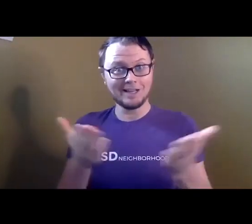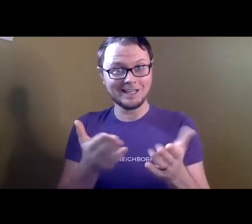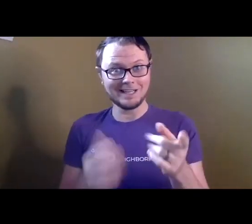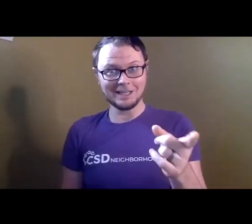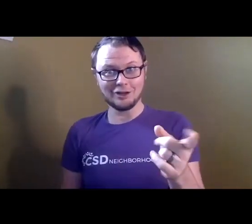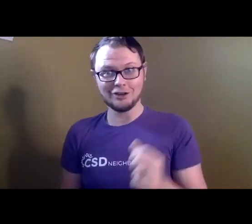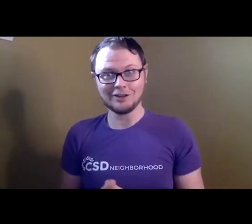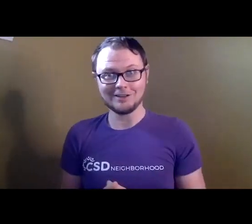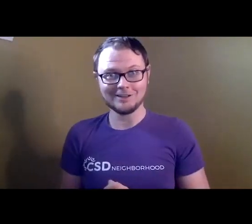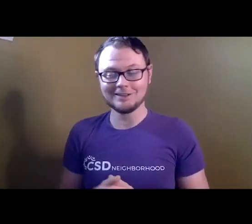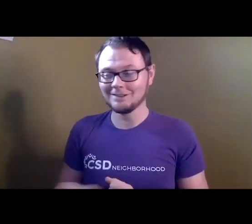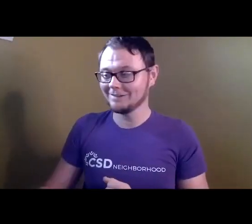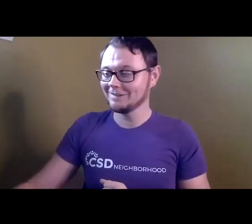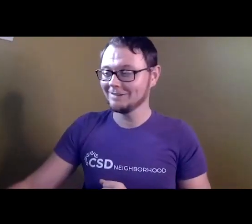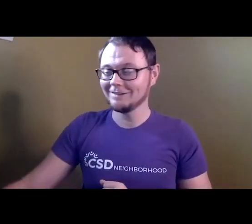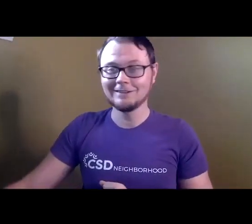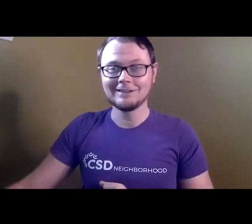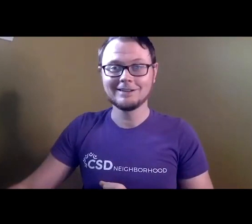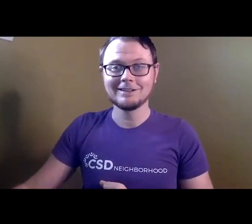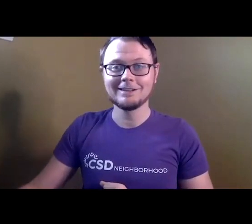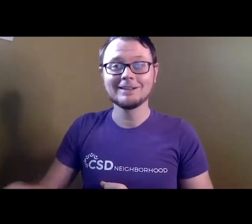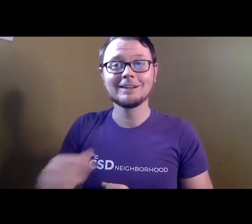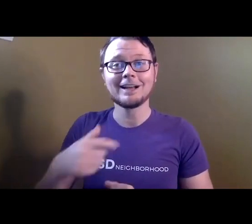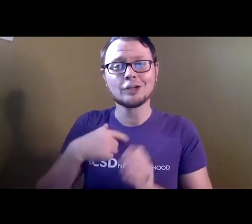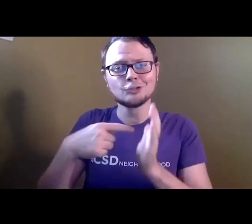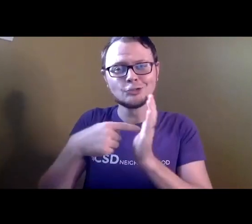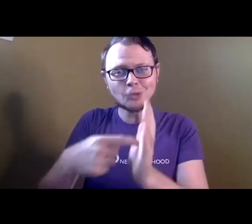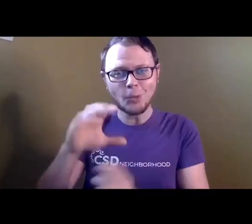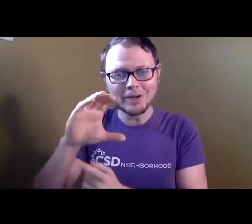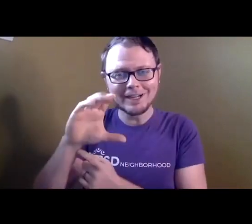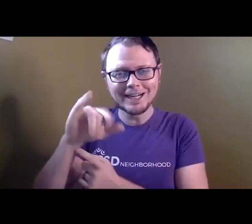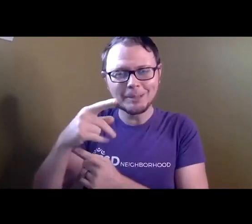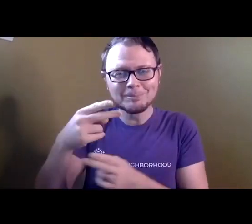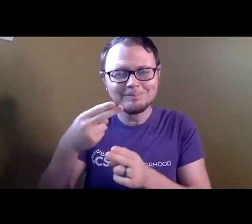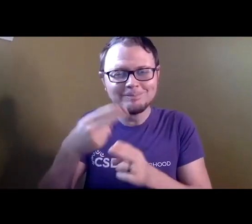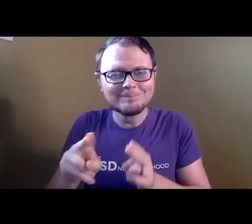We started one and a half years ago with these four.